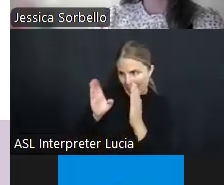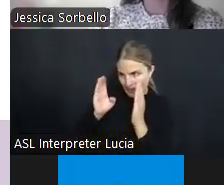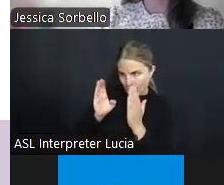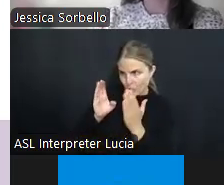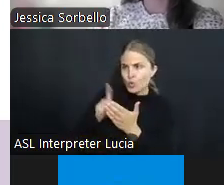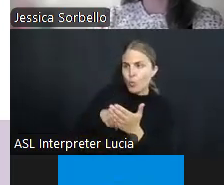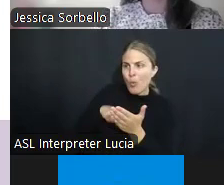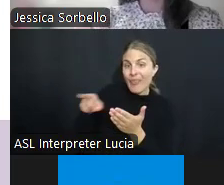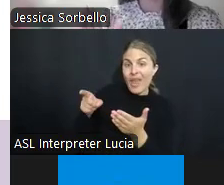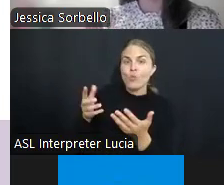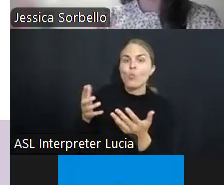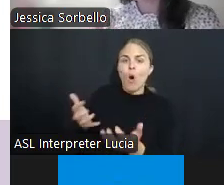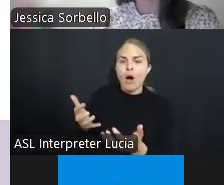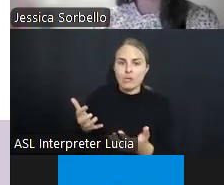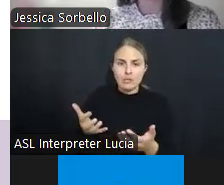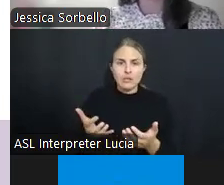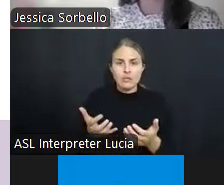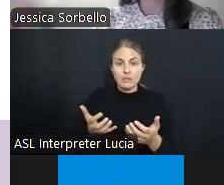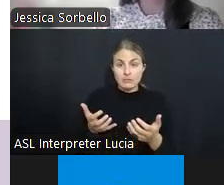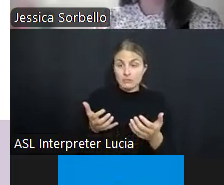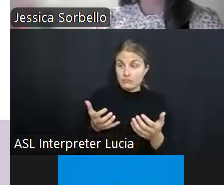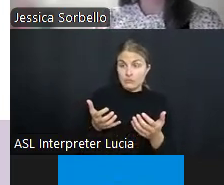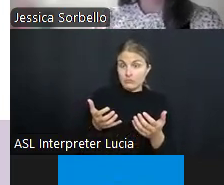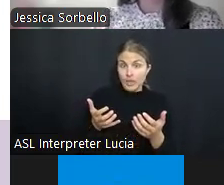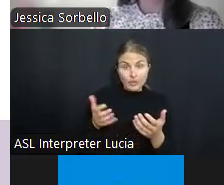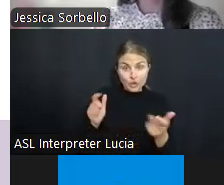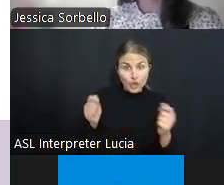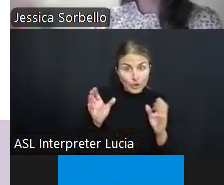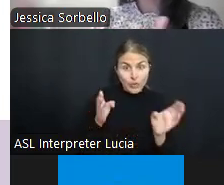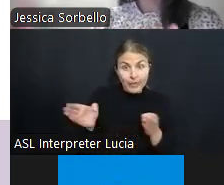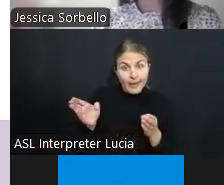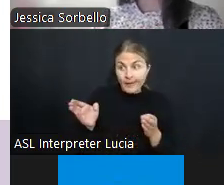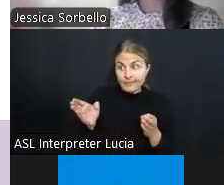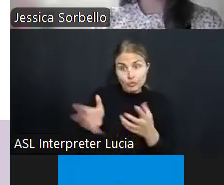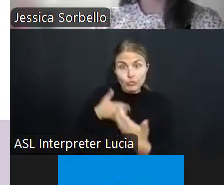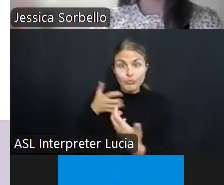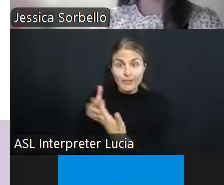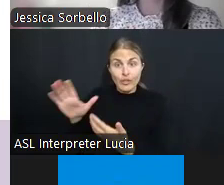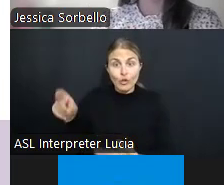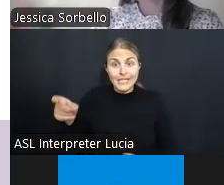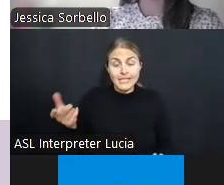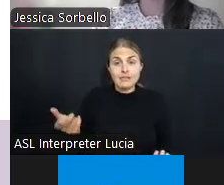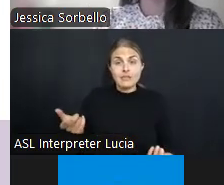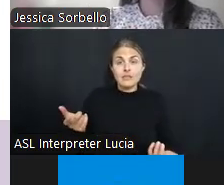Right? The abstinence the healthier option for most folks. Of course, but it certainly isn't the only